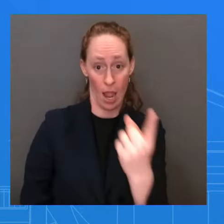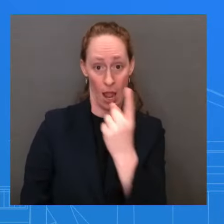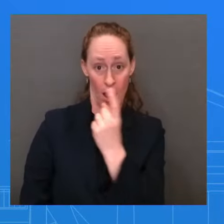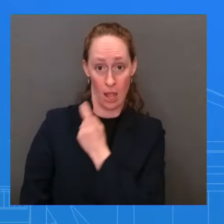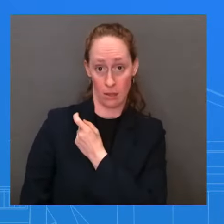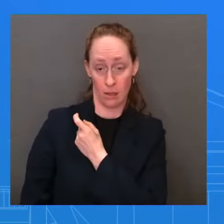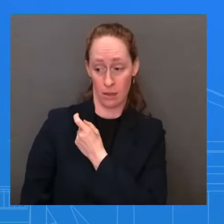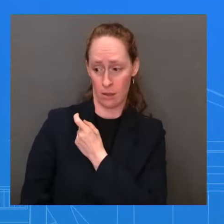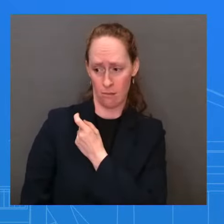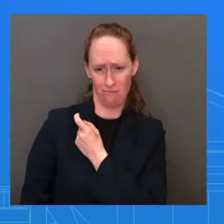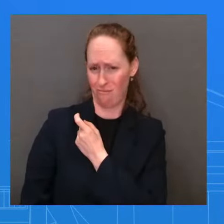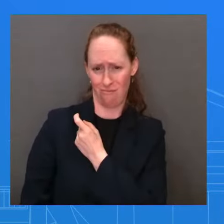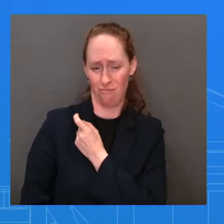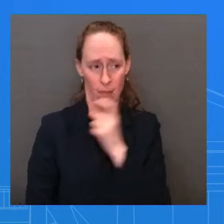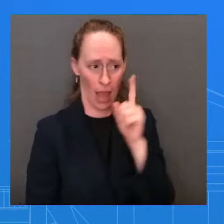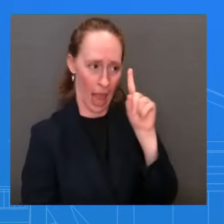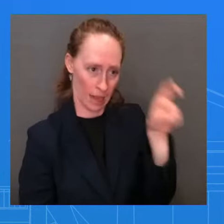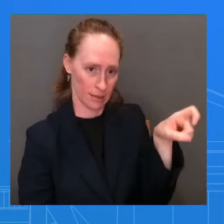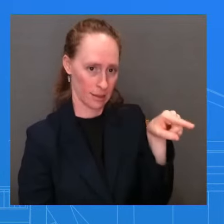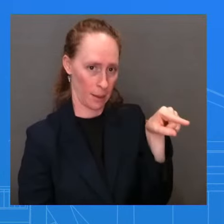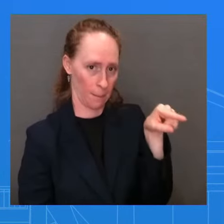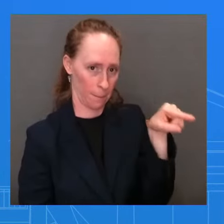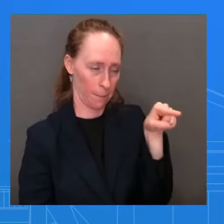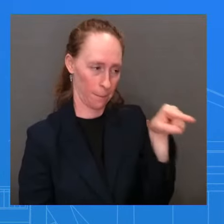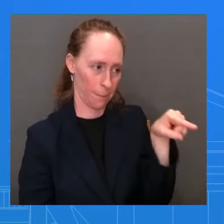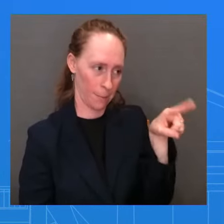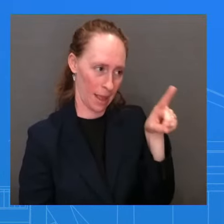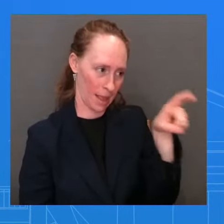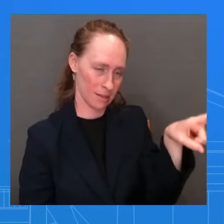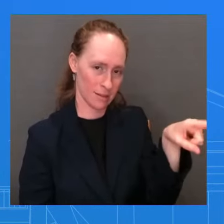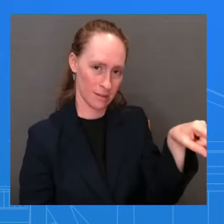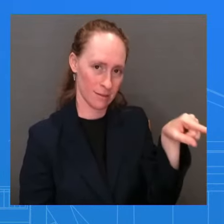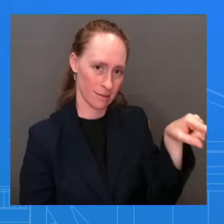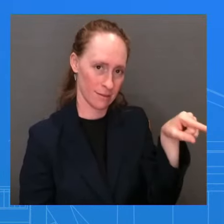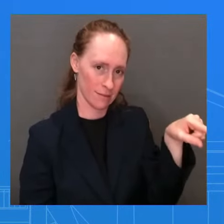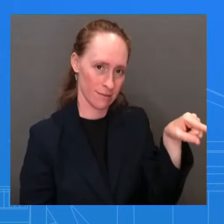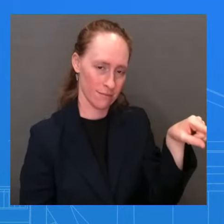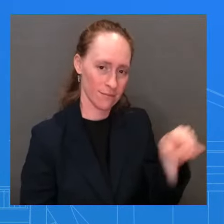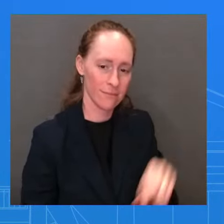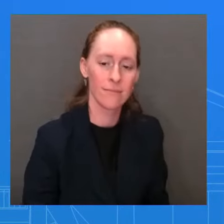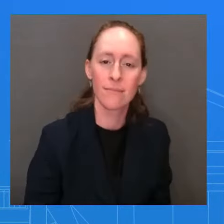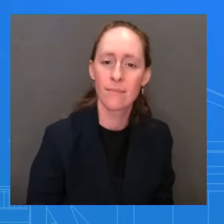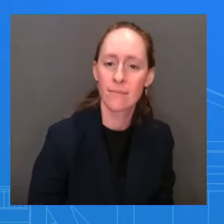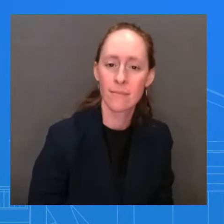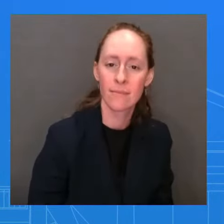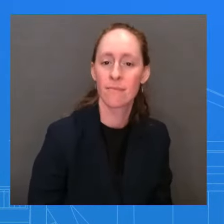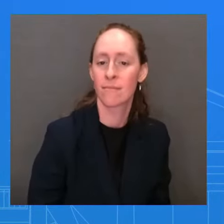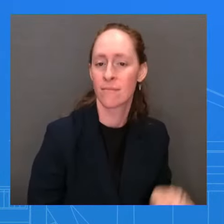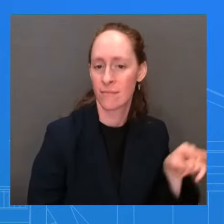They are the ones who are holding the -- the American economy hostage. Literally, that's what they're doing.